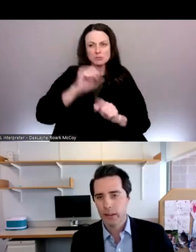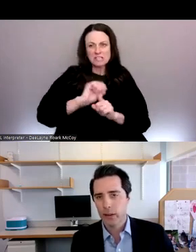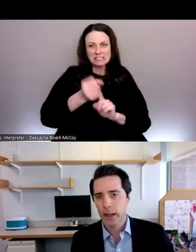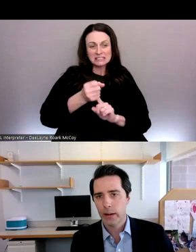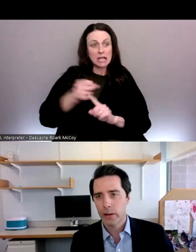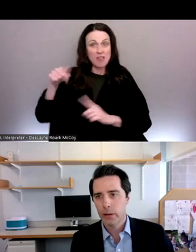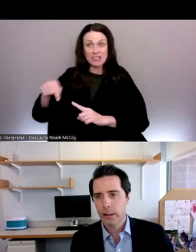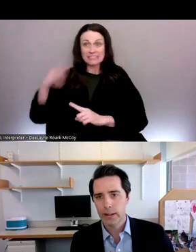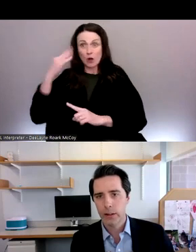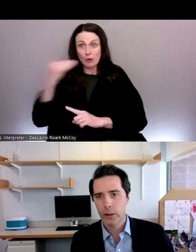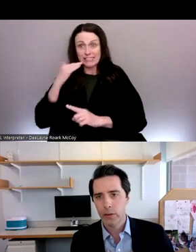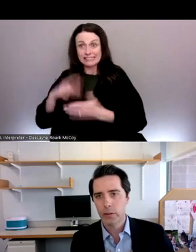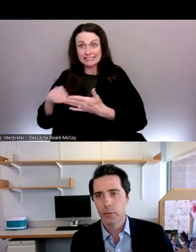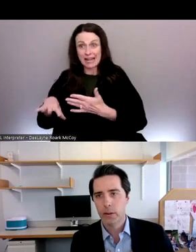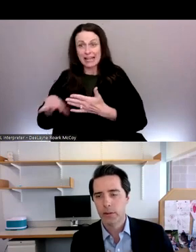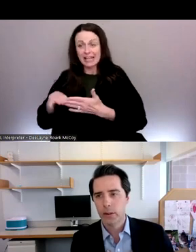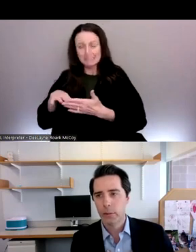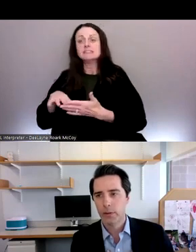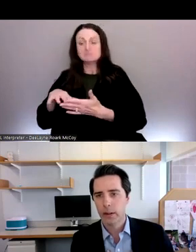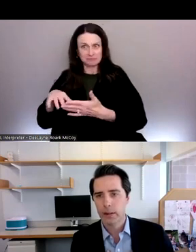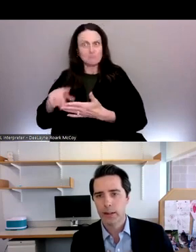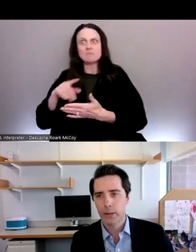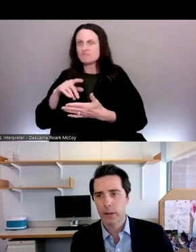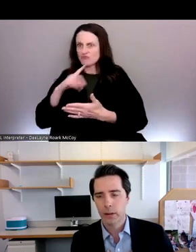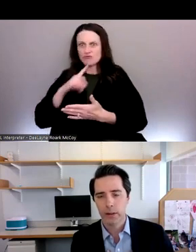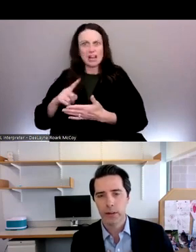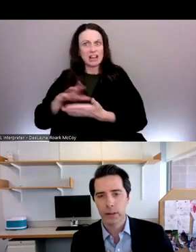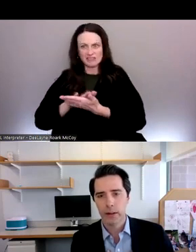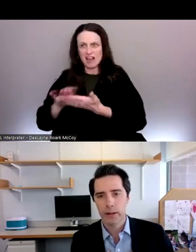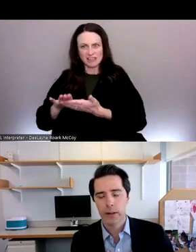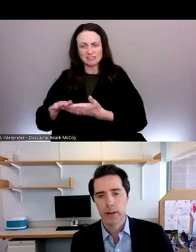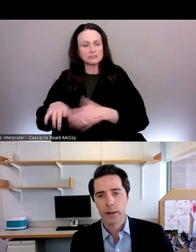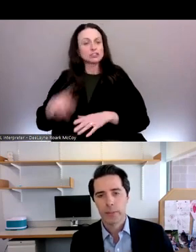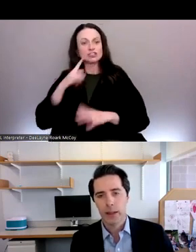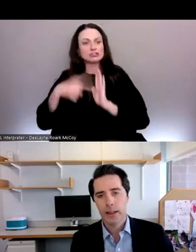so they had 119 children with severe to